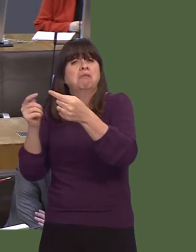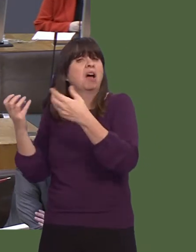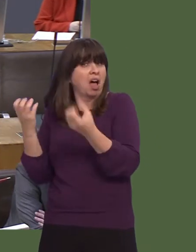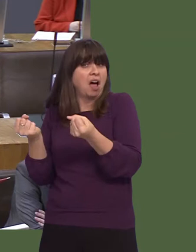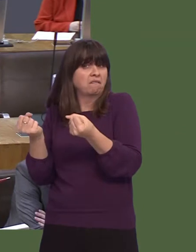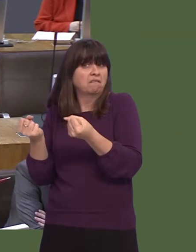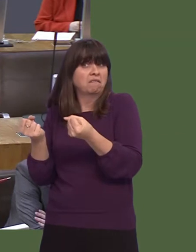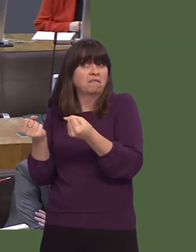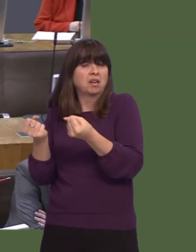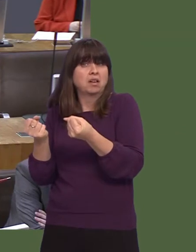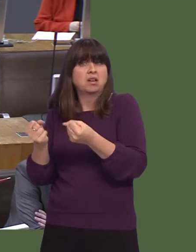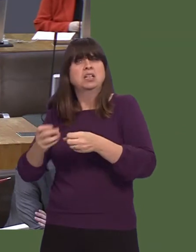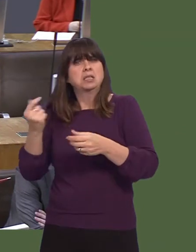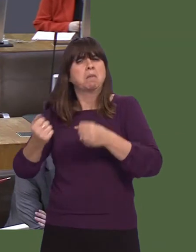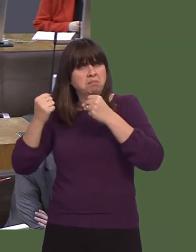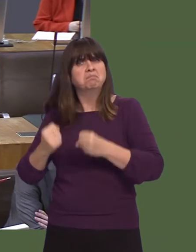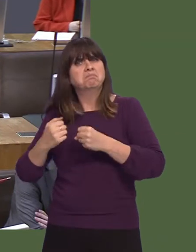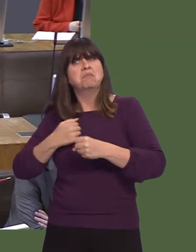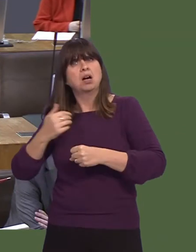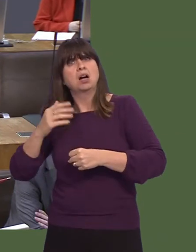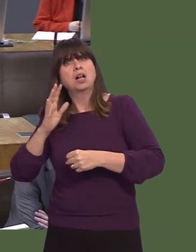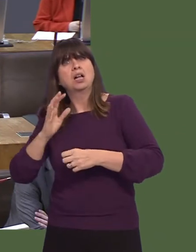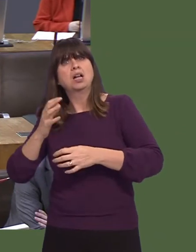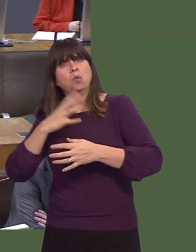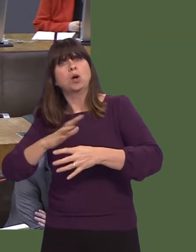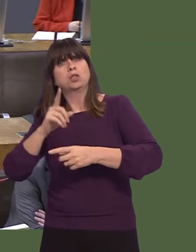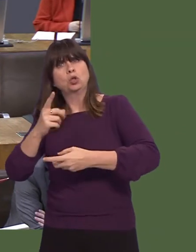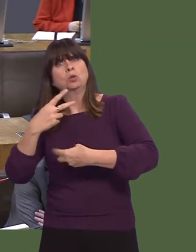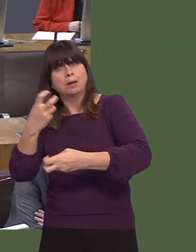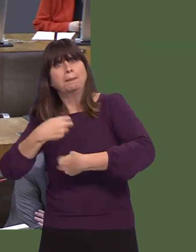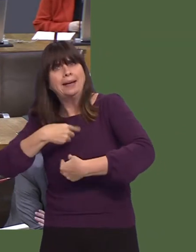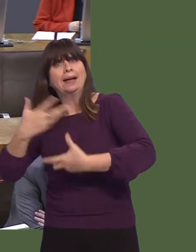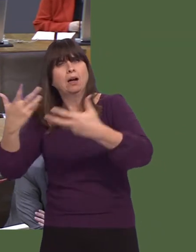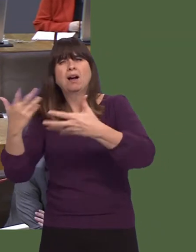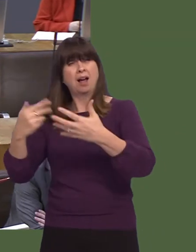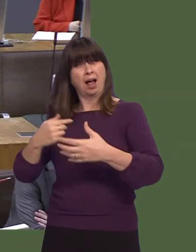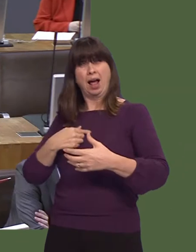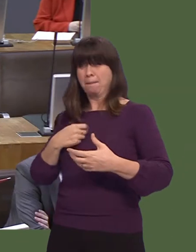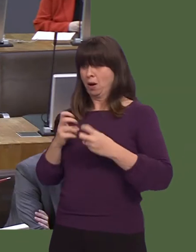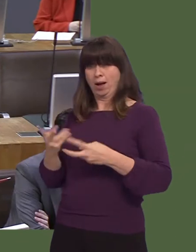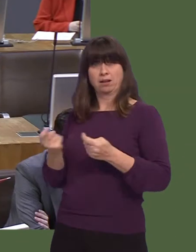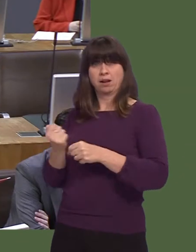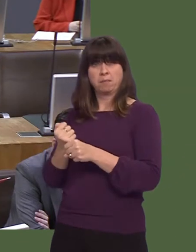feel that they wanted to make their views known in a particular way, and, as First Minister, that's the way that I always dealt with Government. If we look at what we did, as a Government,